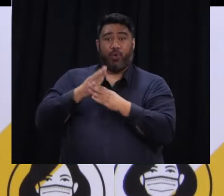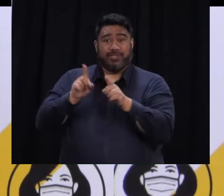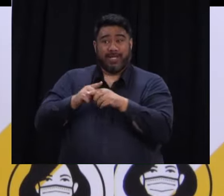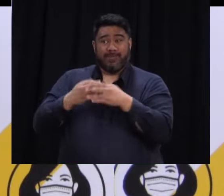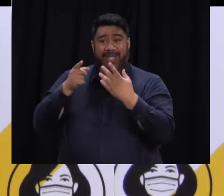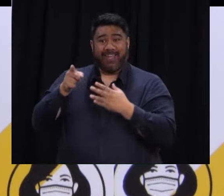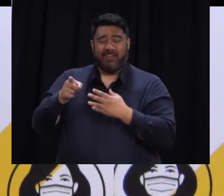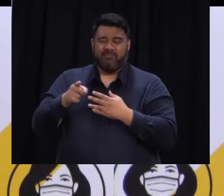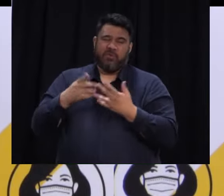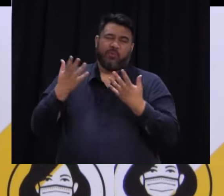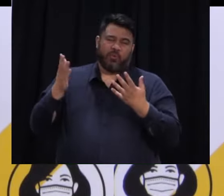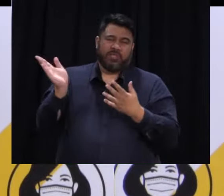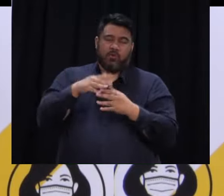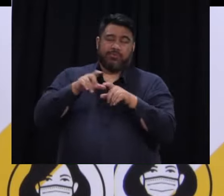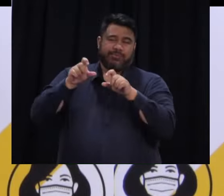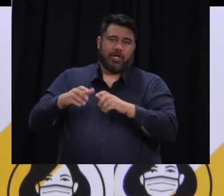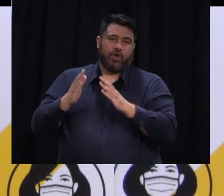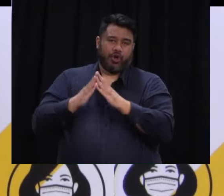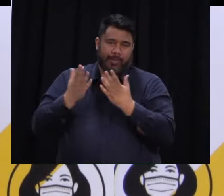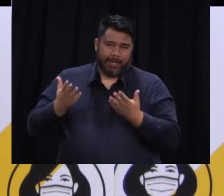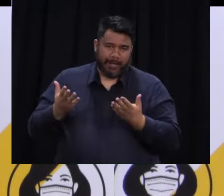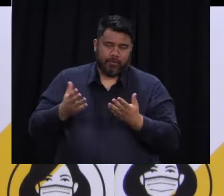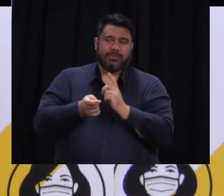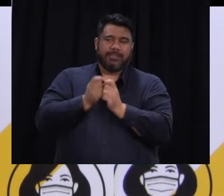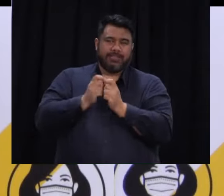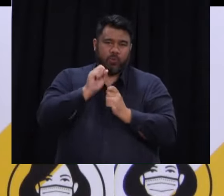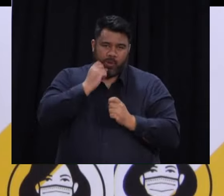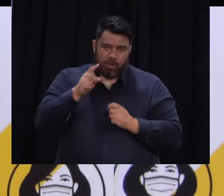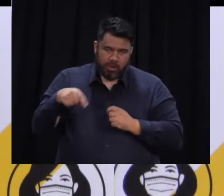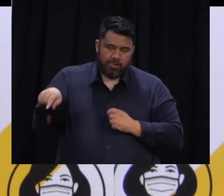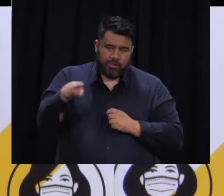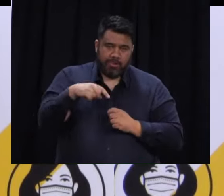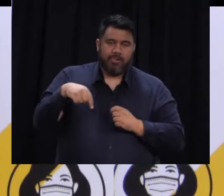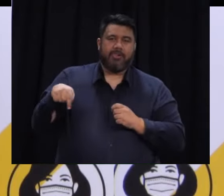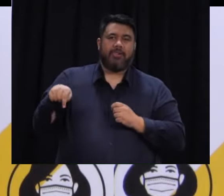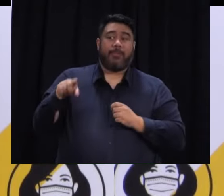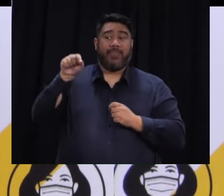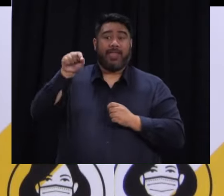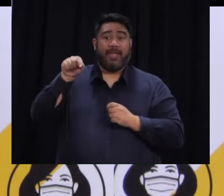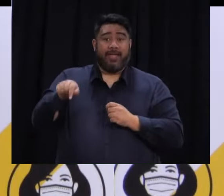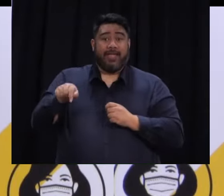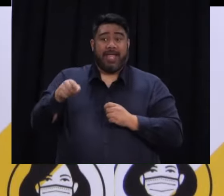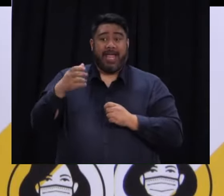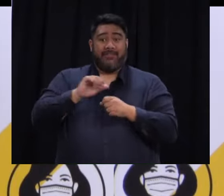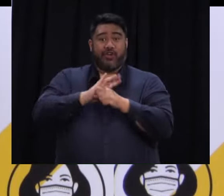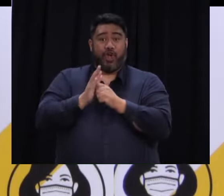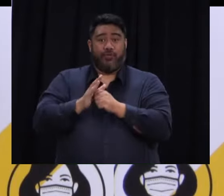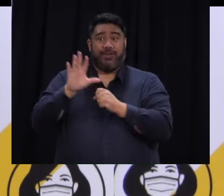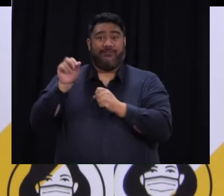an all of the people who worked that day on that shift are all now doing exactly as all other